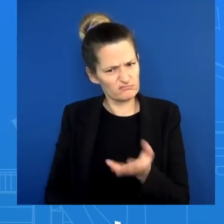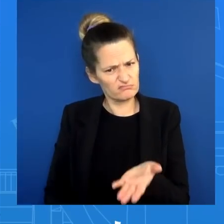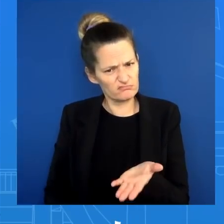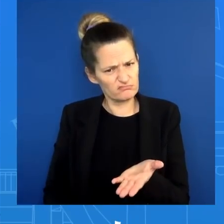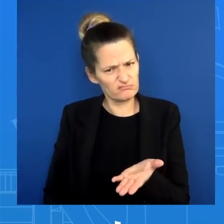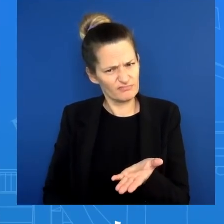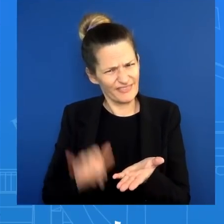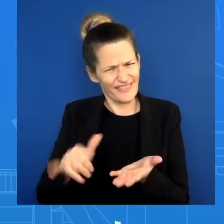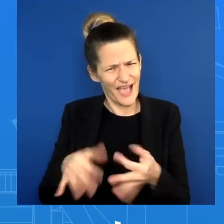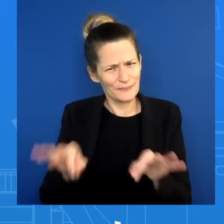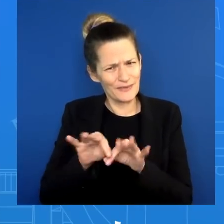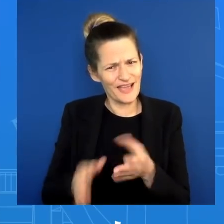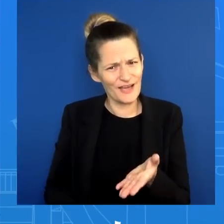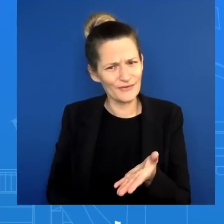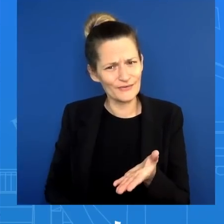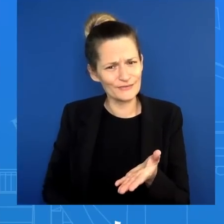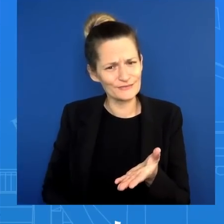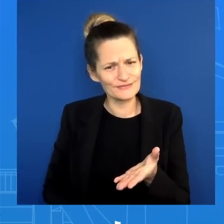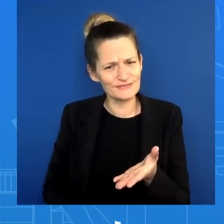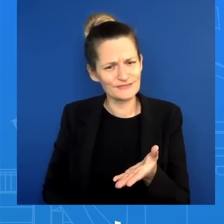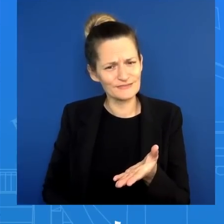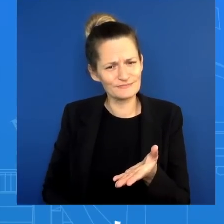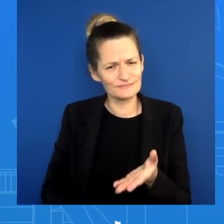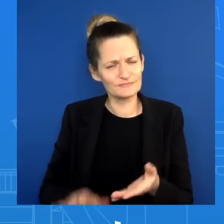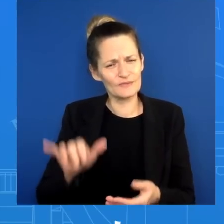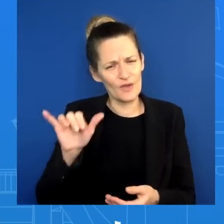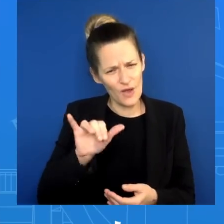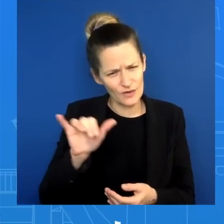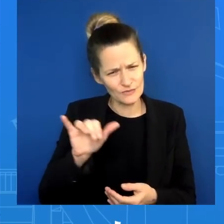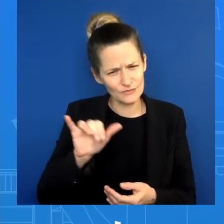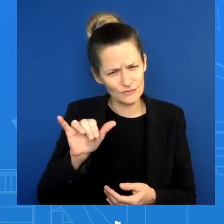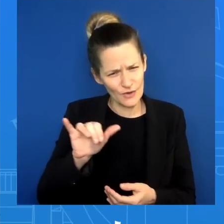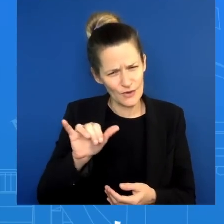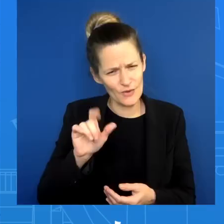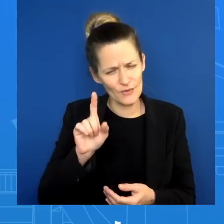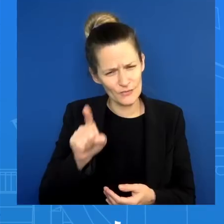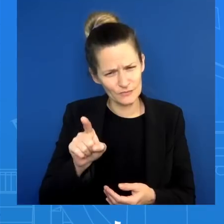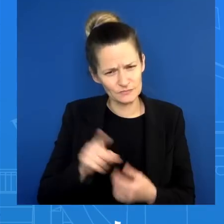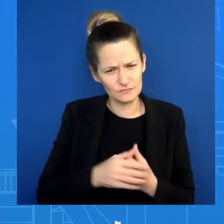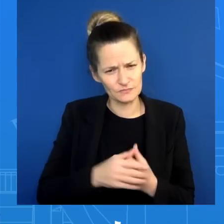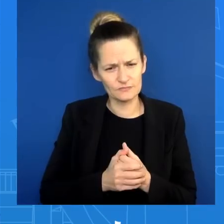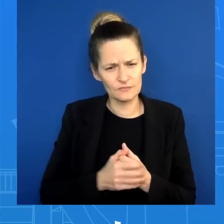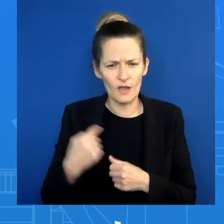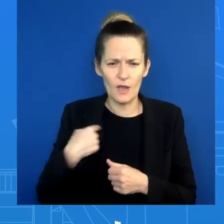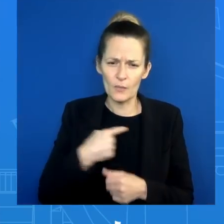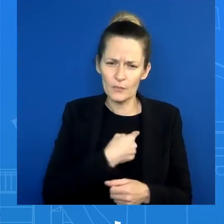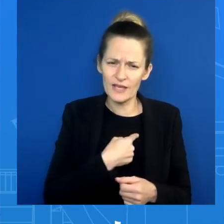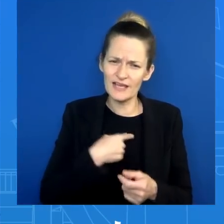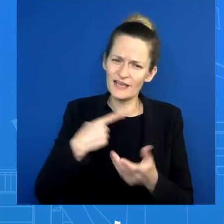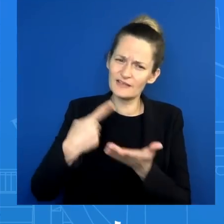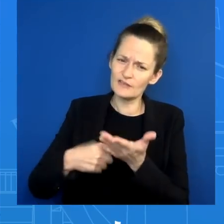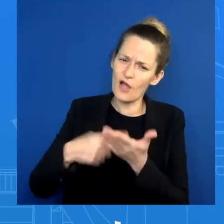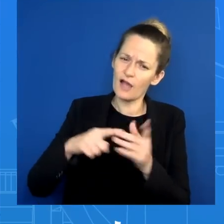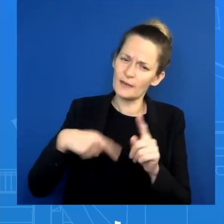And also, here's the thing. When we talk about the pause being lifted,